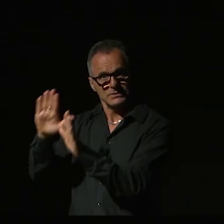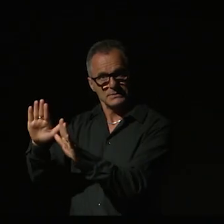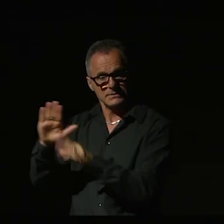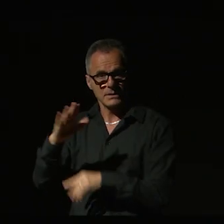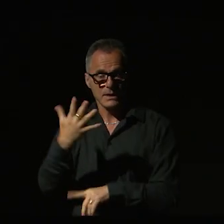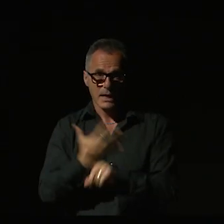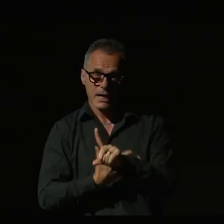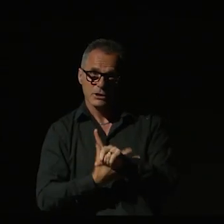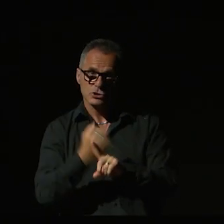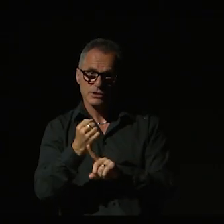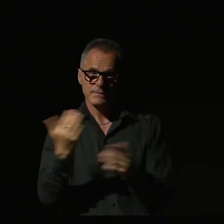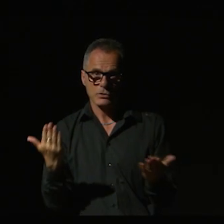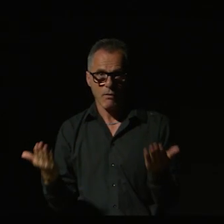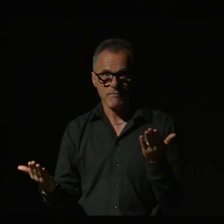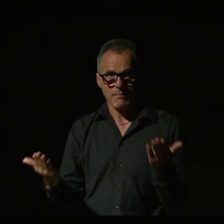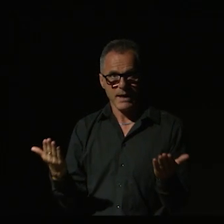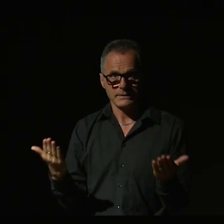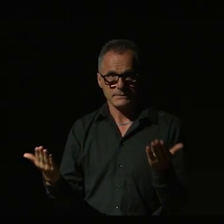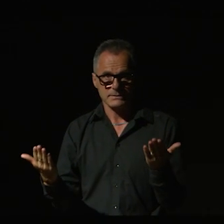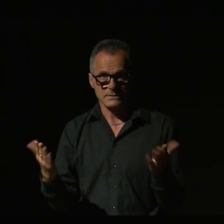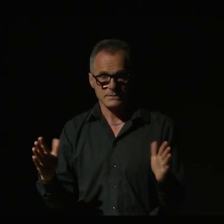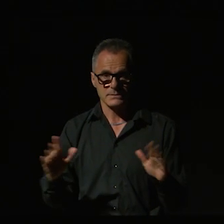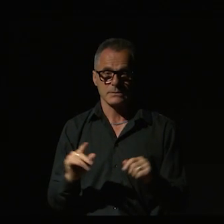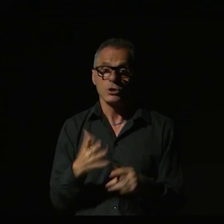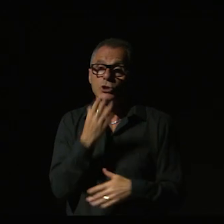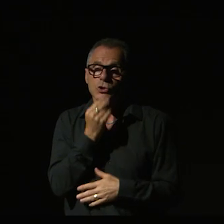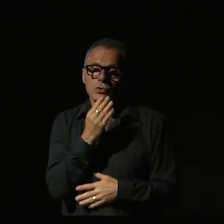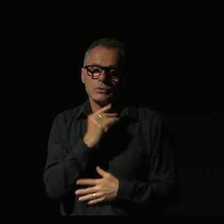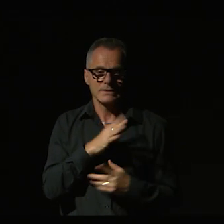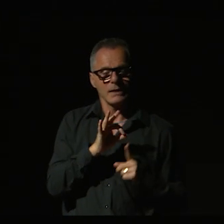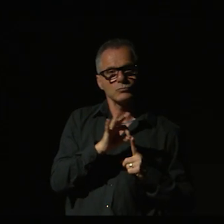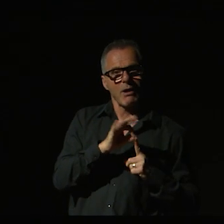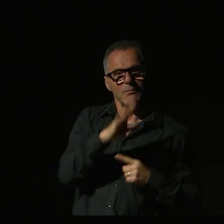that balances bright primary colours and subtle transitions.